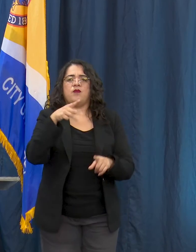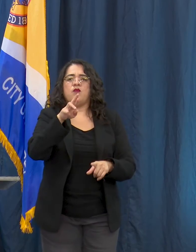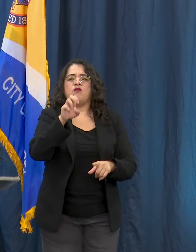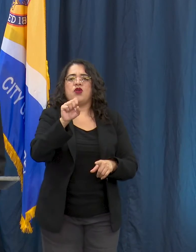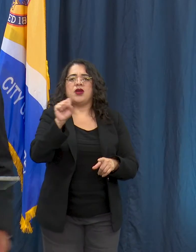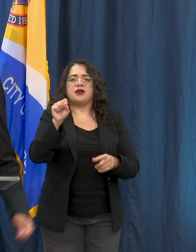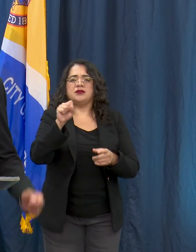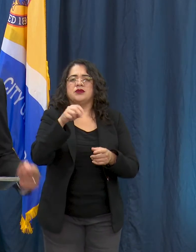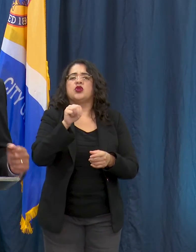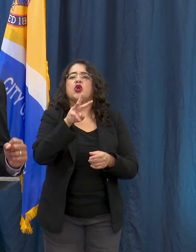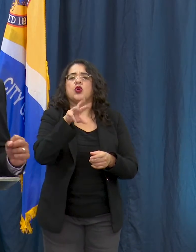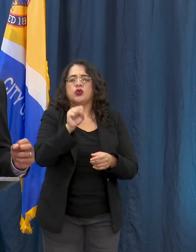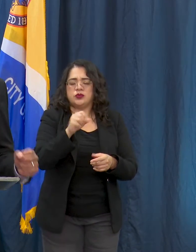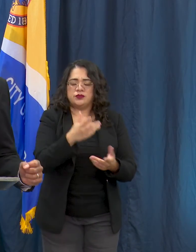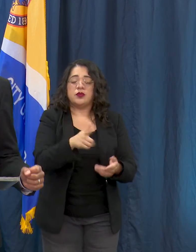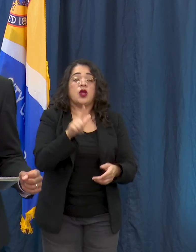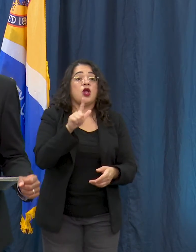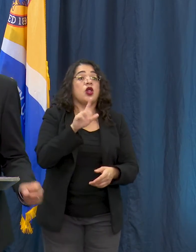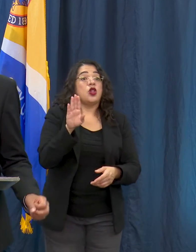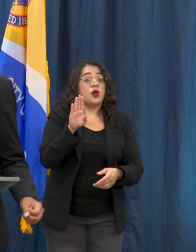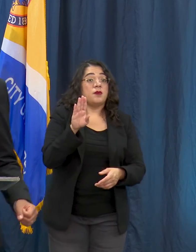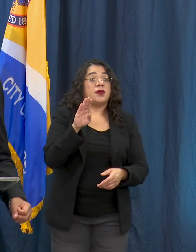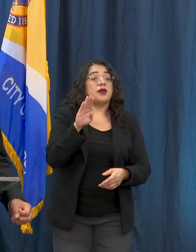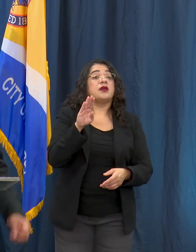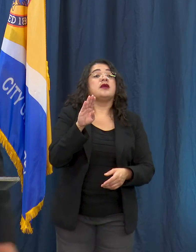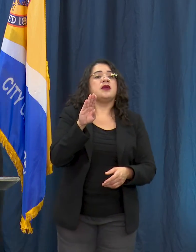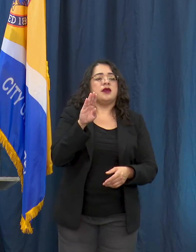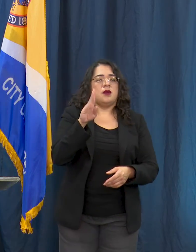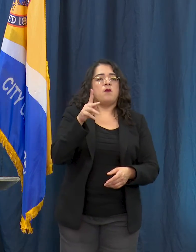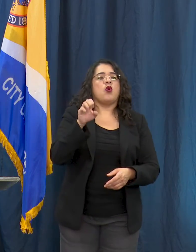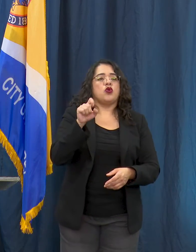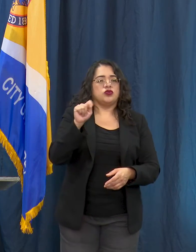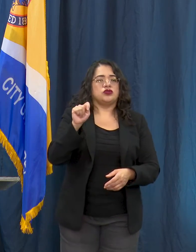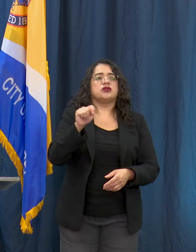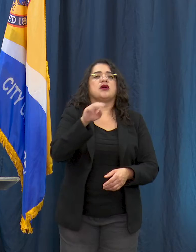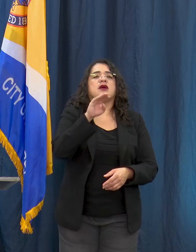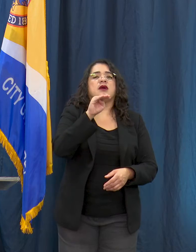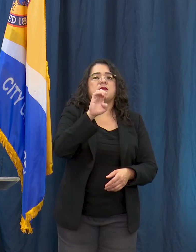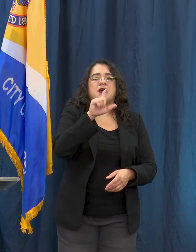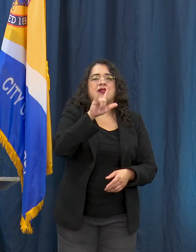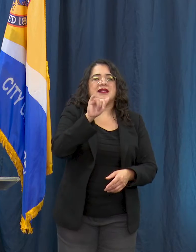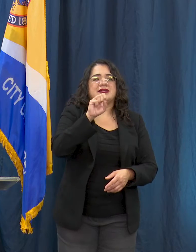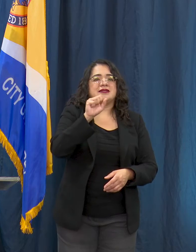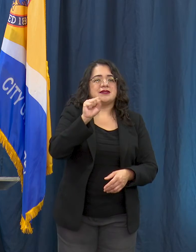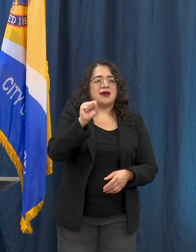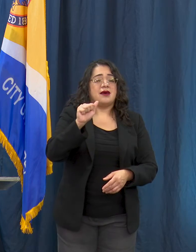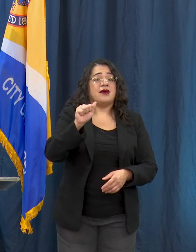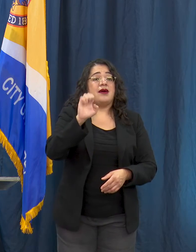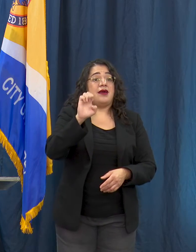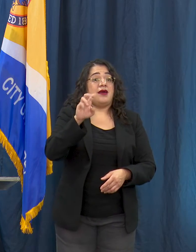Long Beach Post. Go ahead, Melissa. [Melissa]: Oh um, hello, how are you guys?